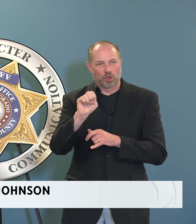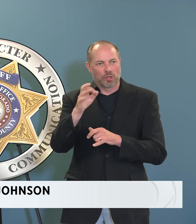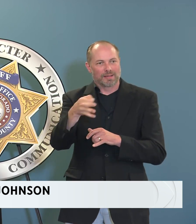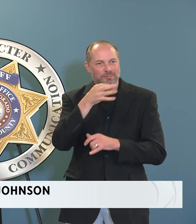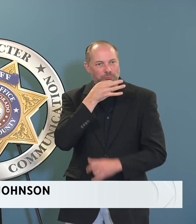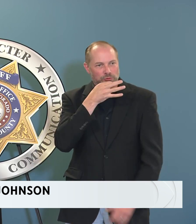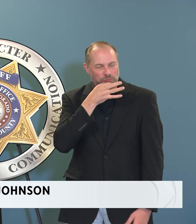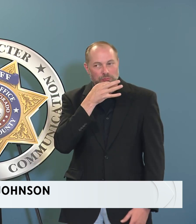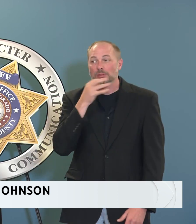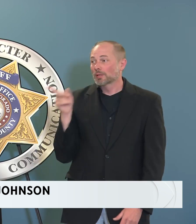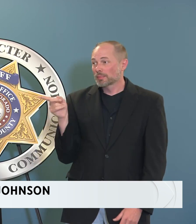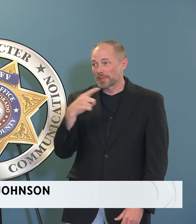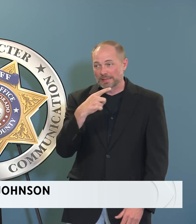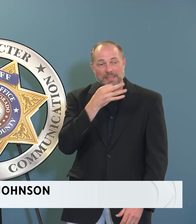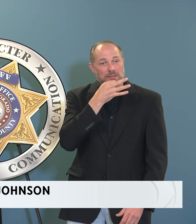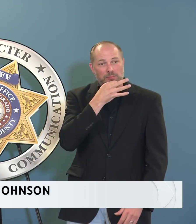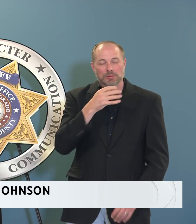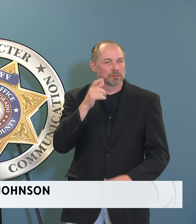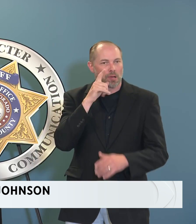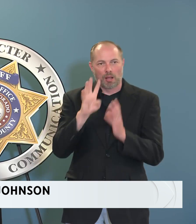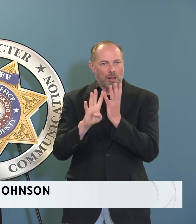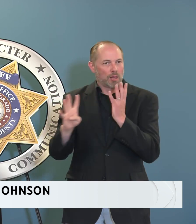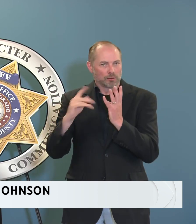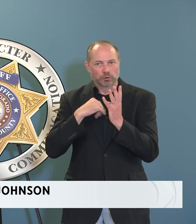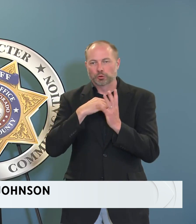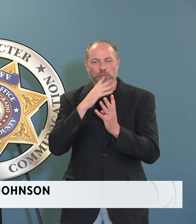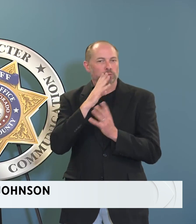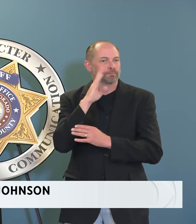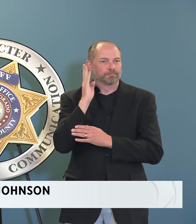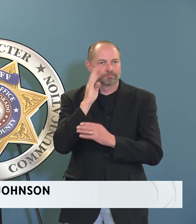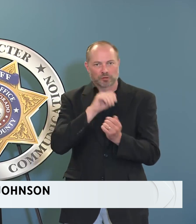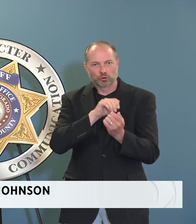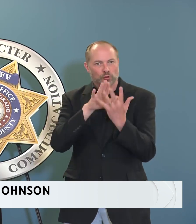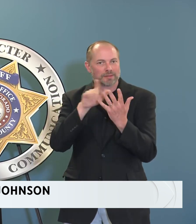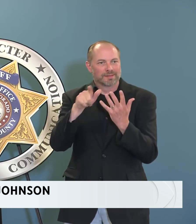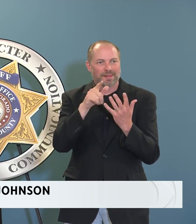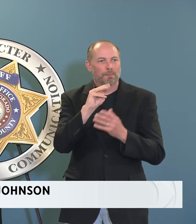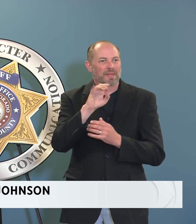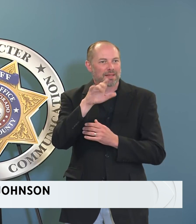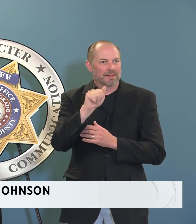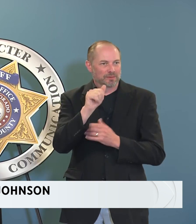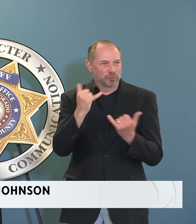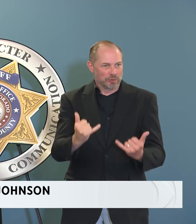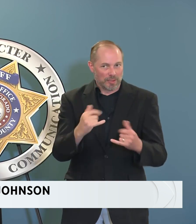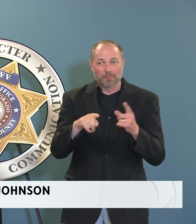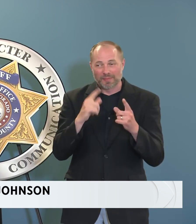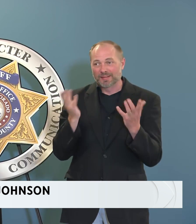HELP US WITH OUR INVESTIGATION. A WILDFIRE EXPERT. THESE